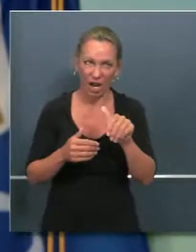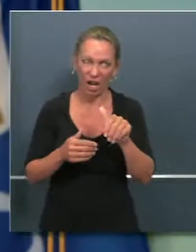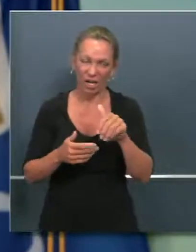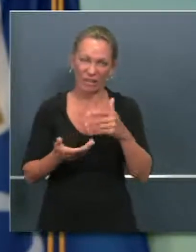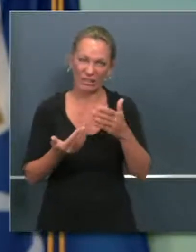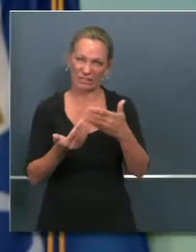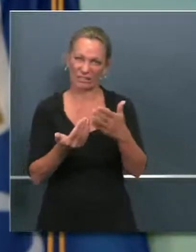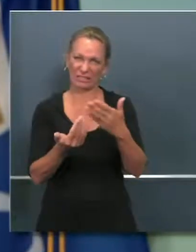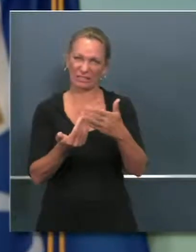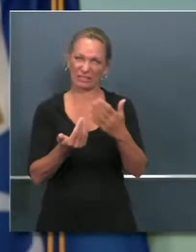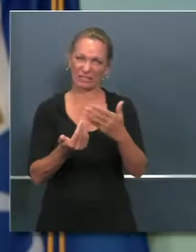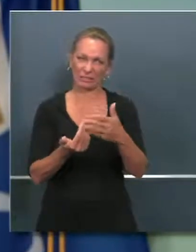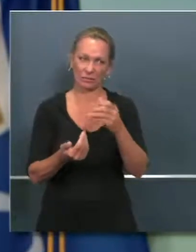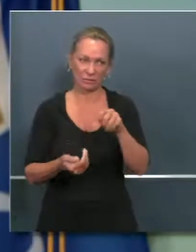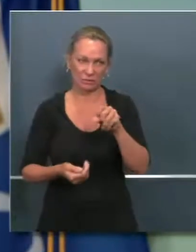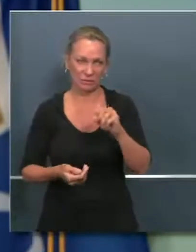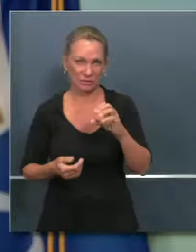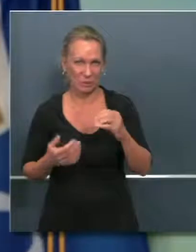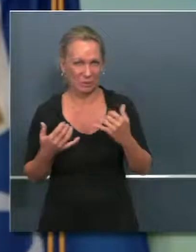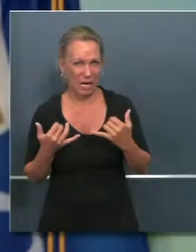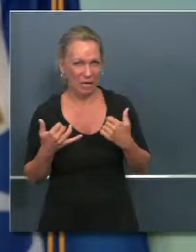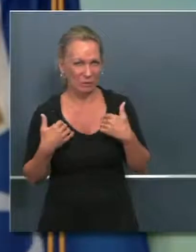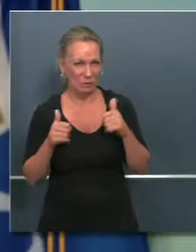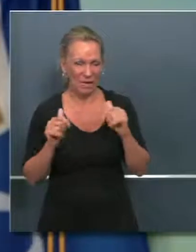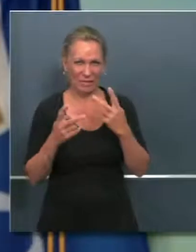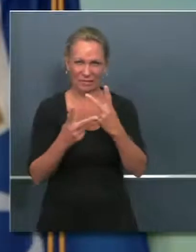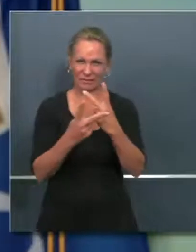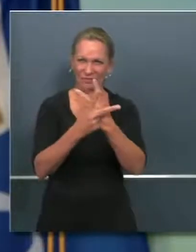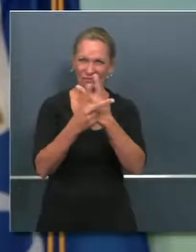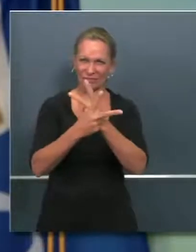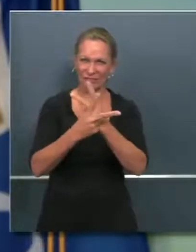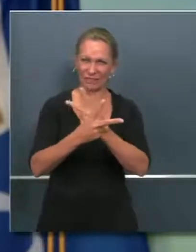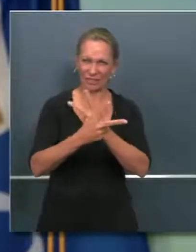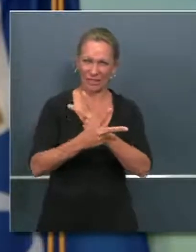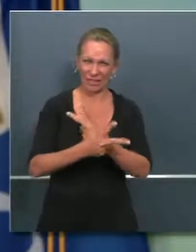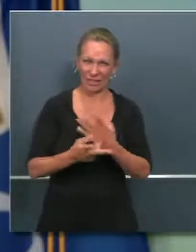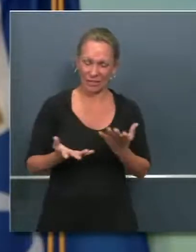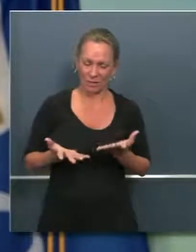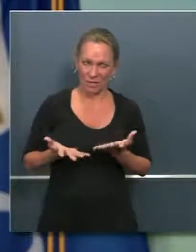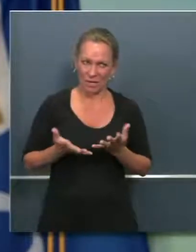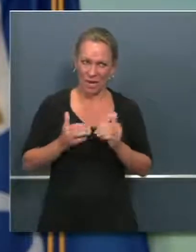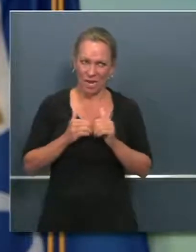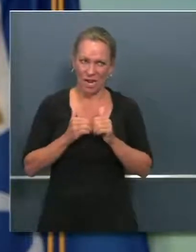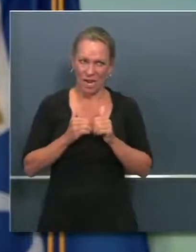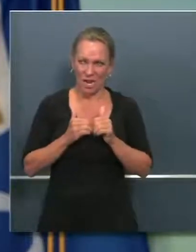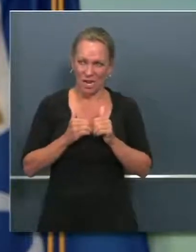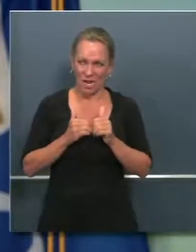from Chino to San Quentin but nonetheless one thing lacks well any ambiguity whatsoever and